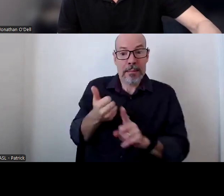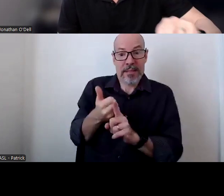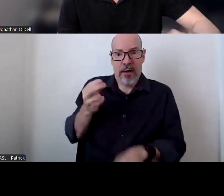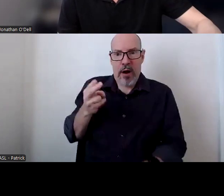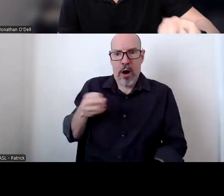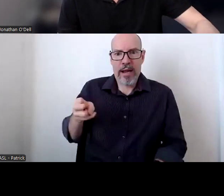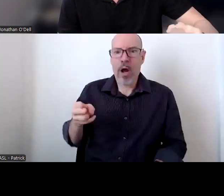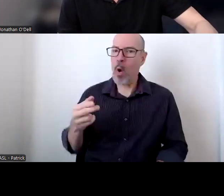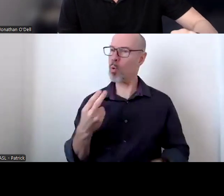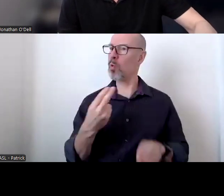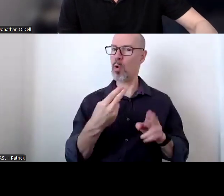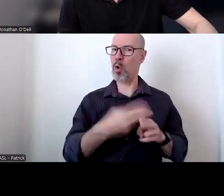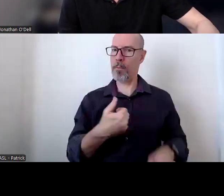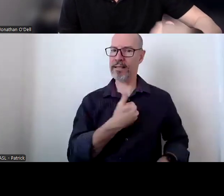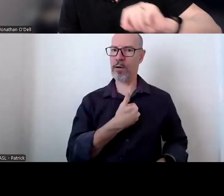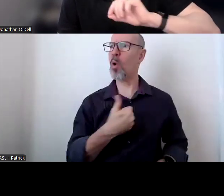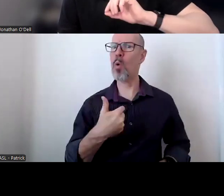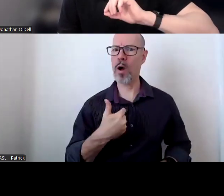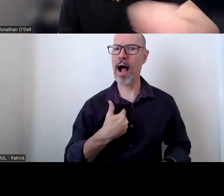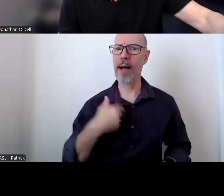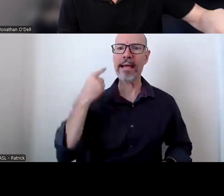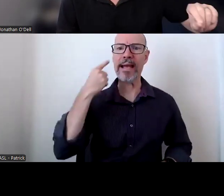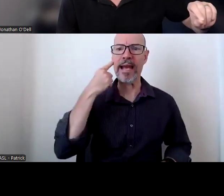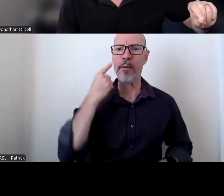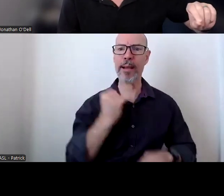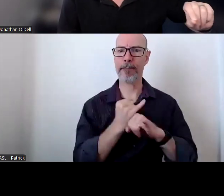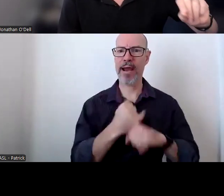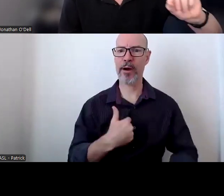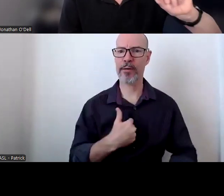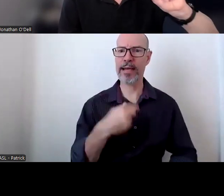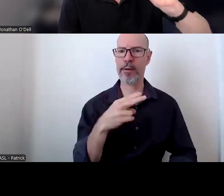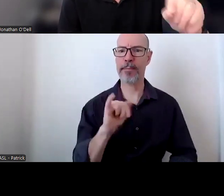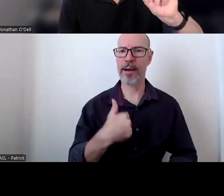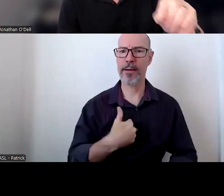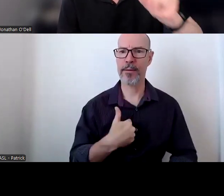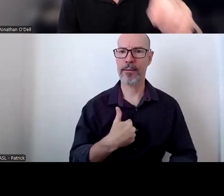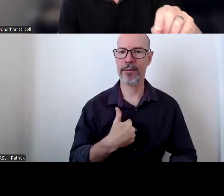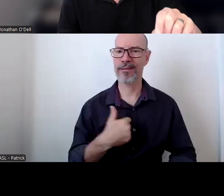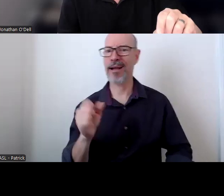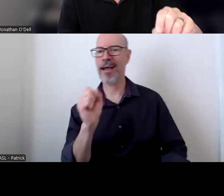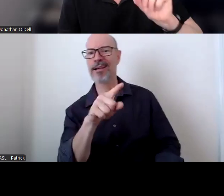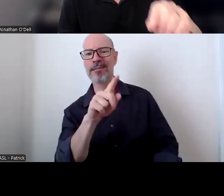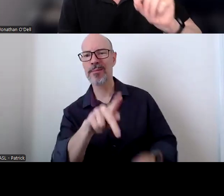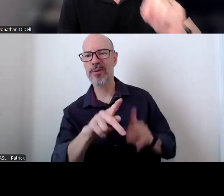People who are hard of hearing themselves often refer to I always ask people, give me